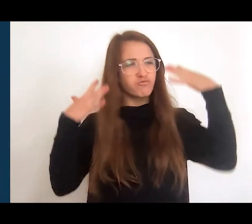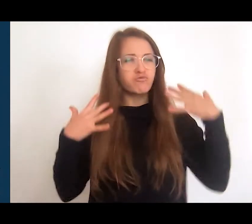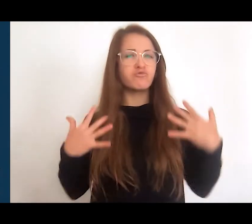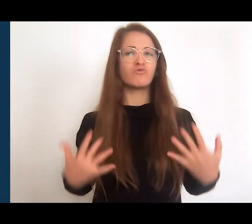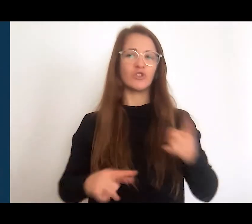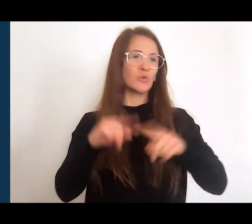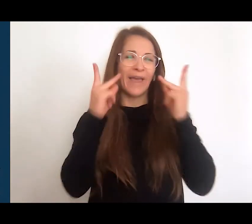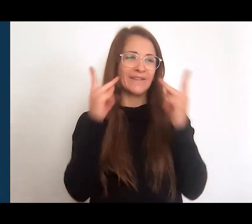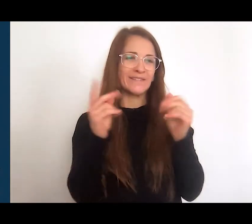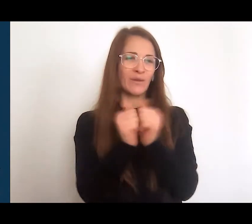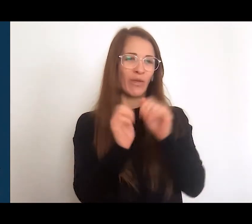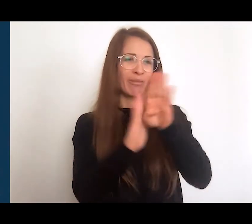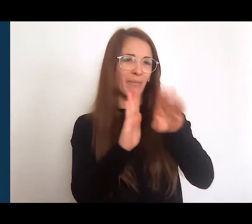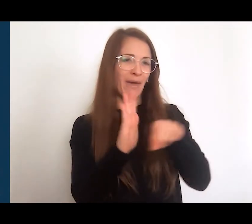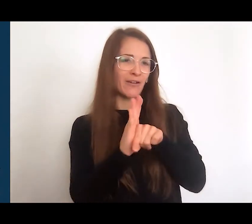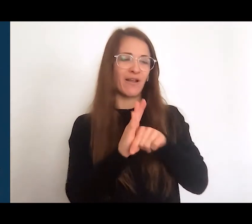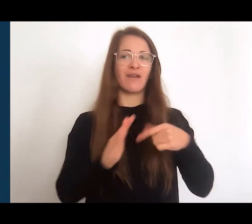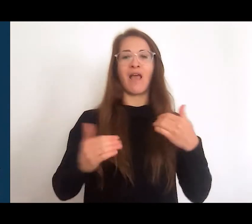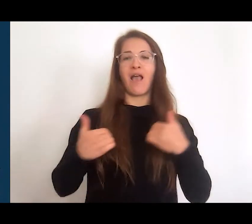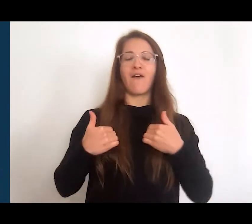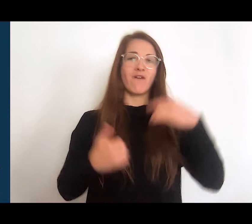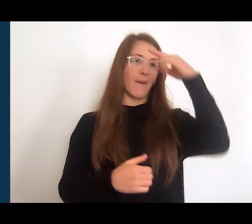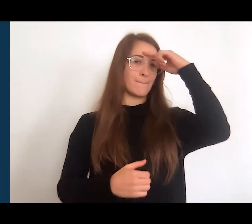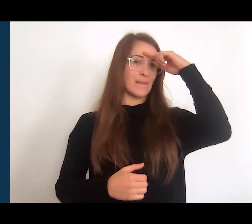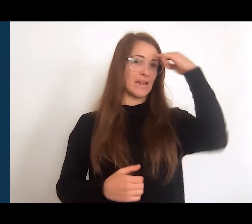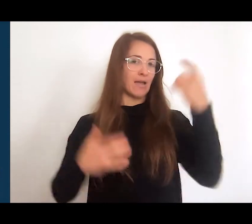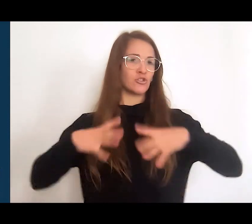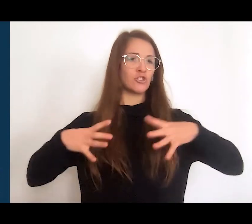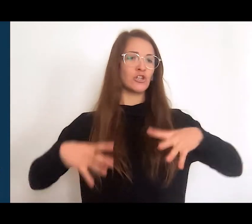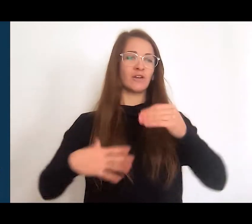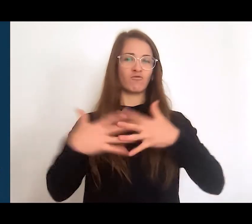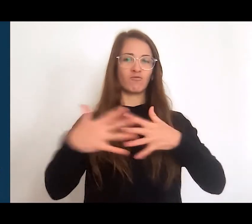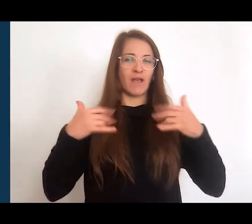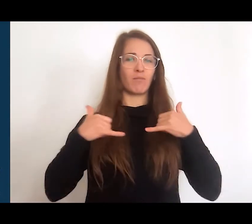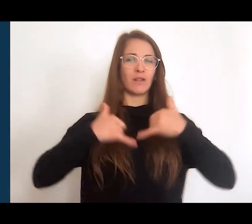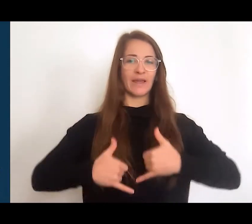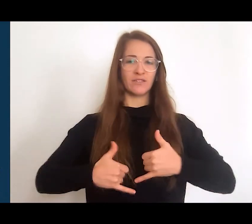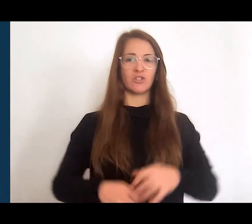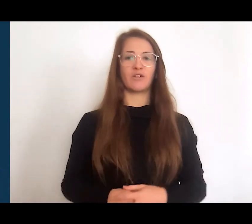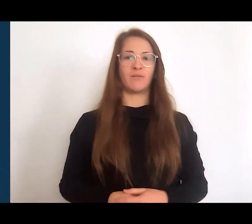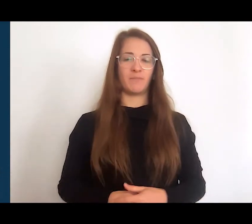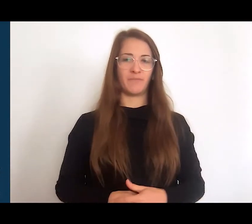WITH LONG BLACK HAIR, I AM WEARING A BLACK TOP AND A GRAY